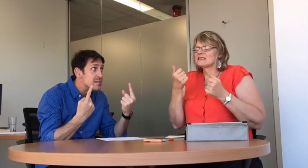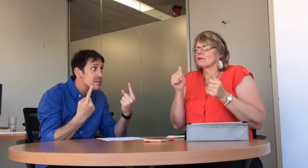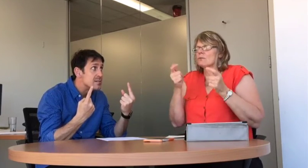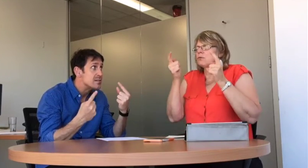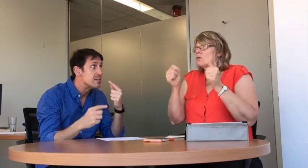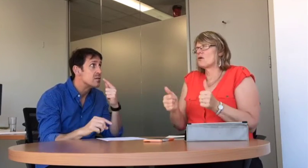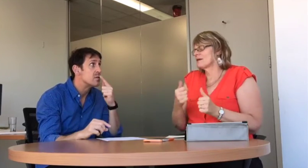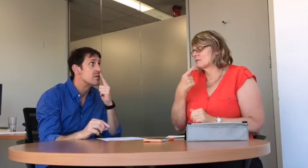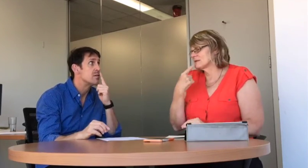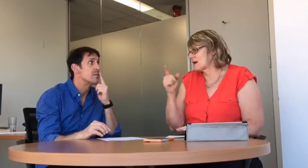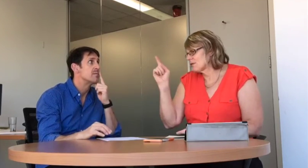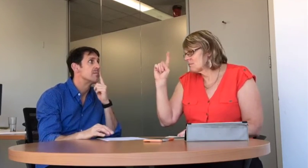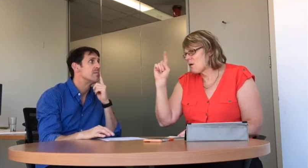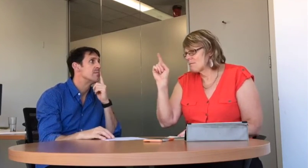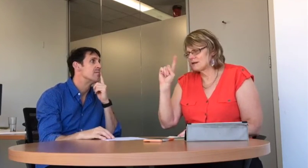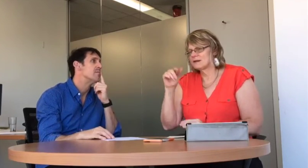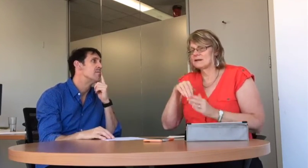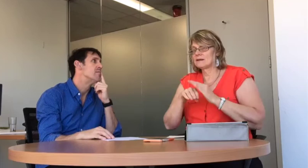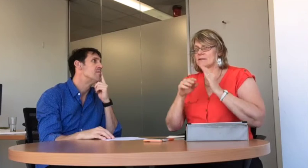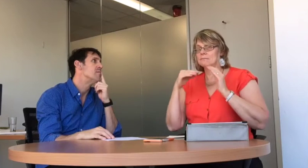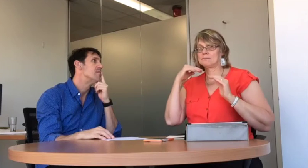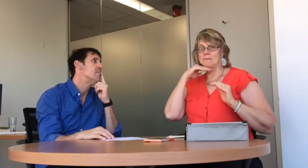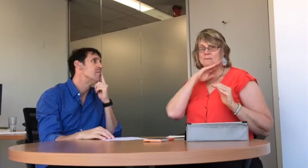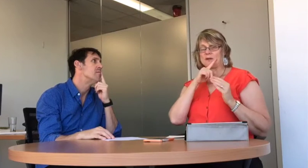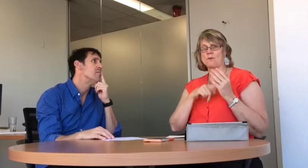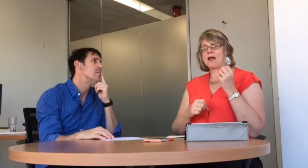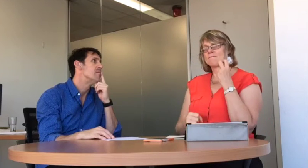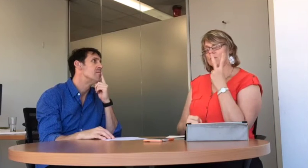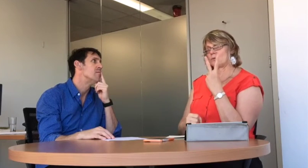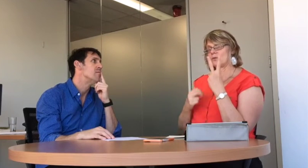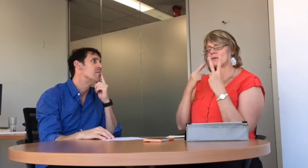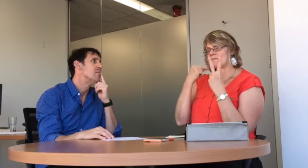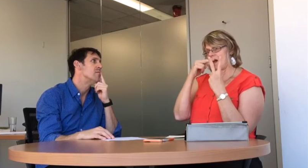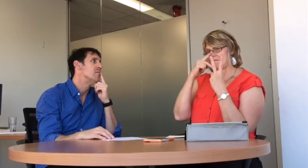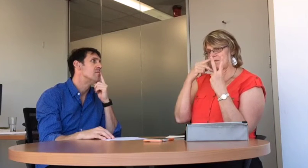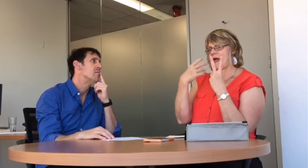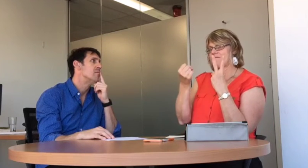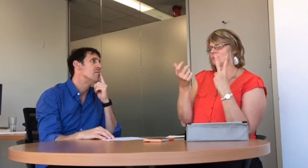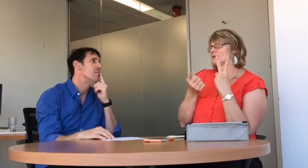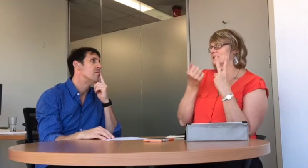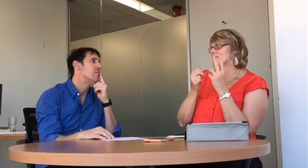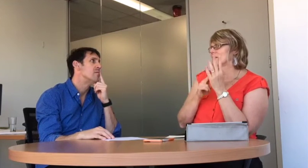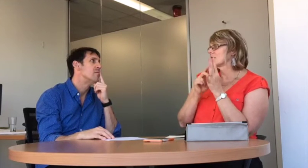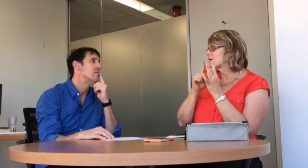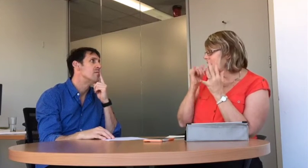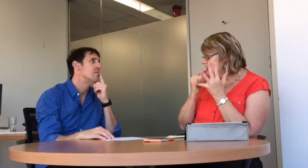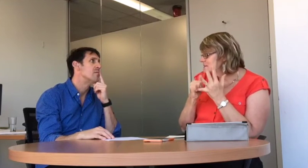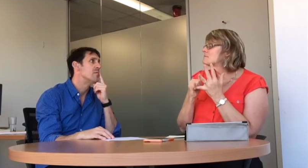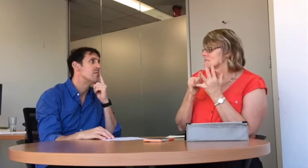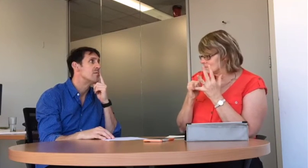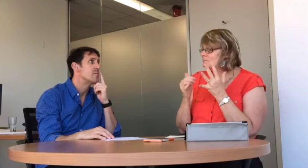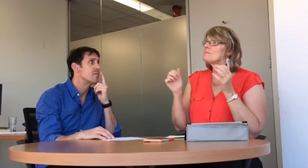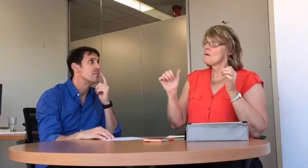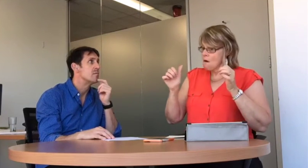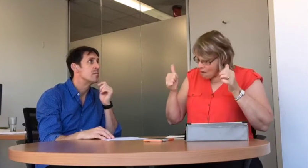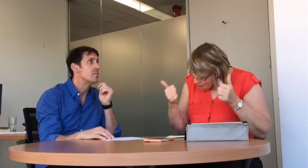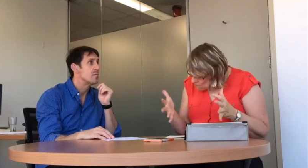Has it made a difference to this point? Oh, I think it's too early to say. In Victoria, there are only two deaf-blind people